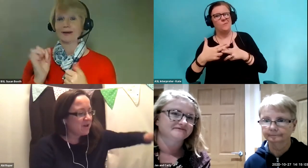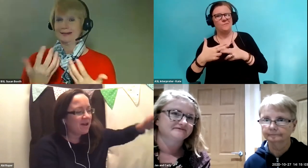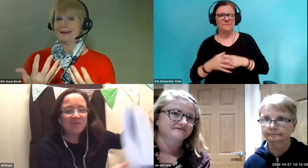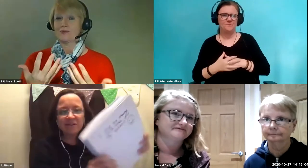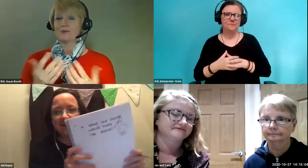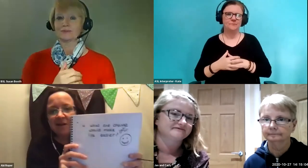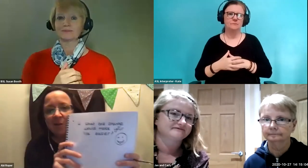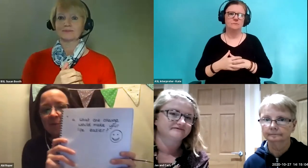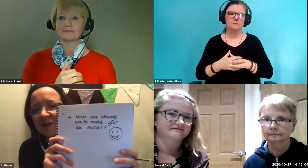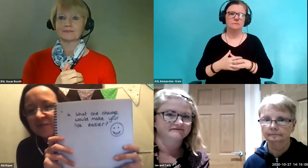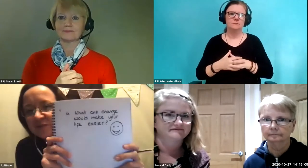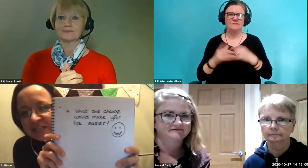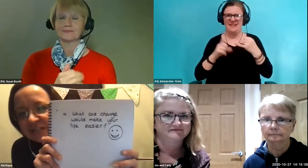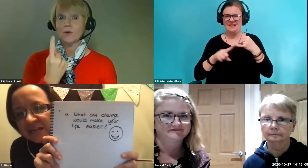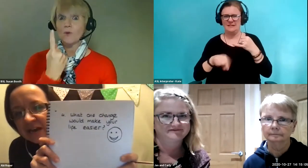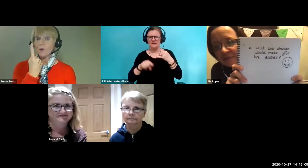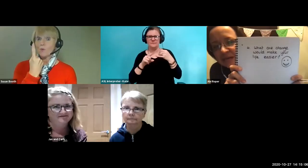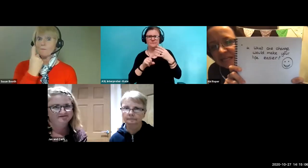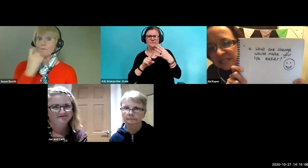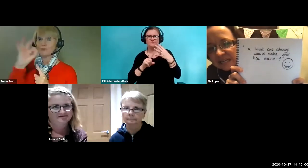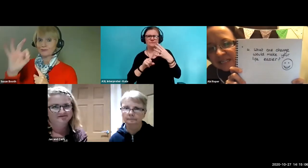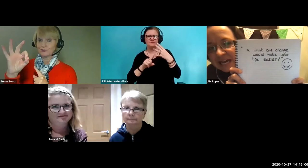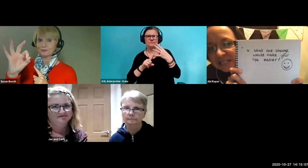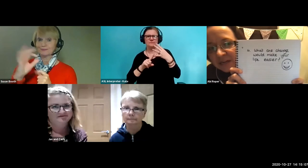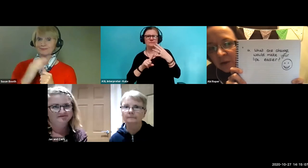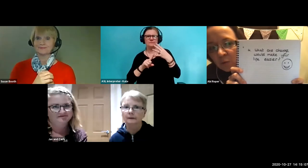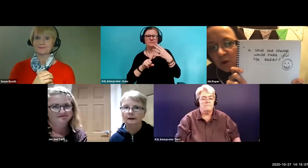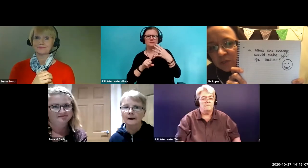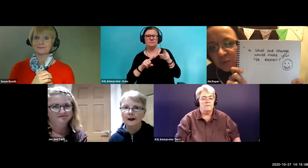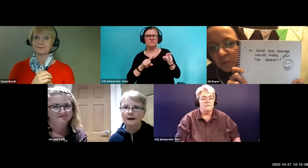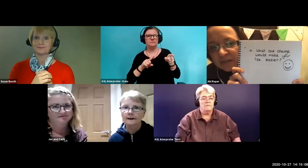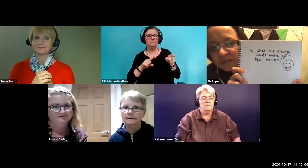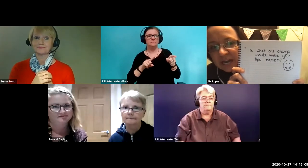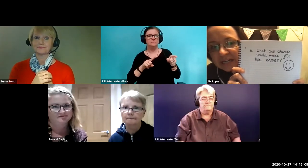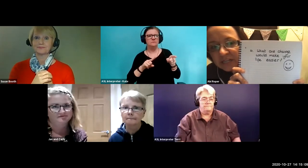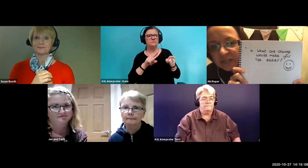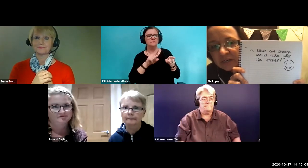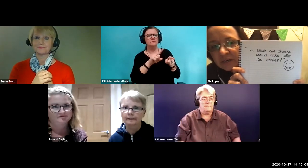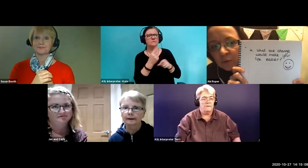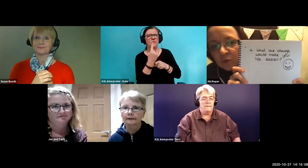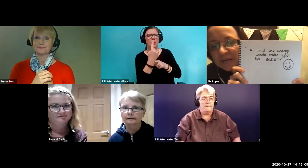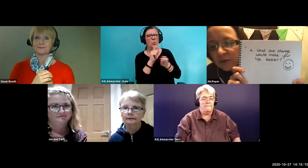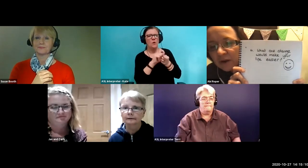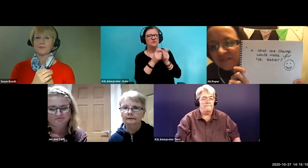I've got one final question um in this little set what one change would make your life